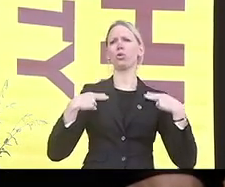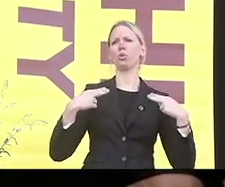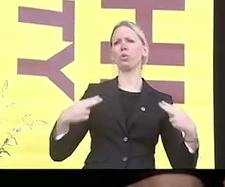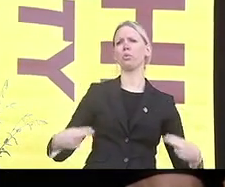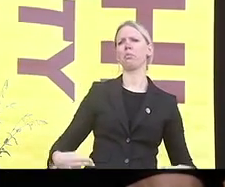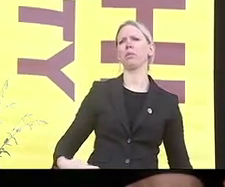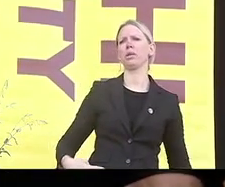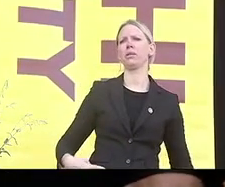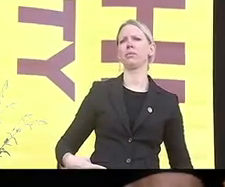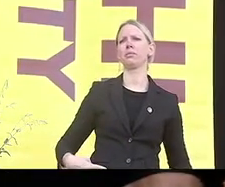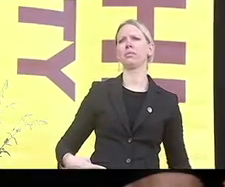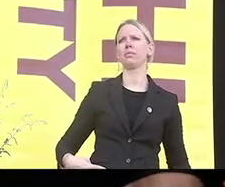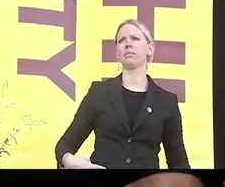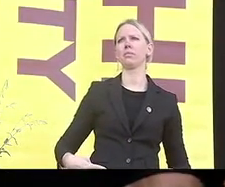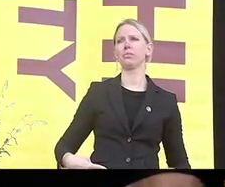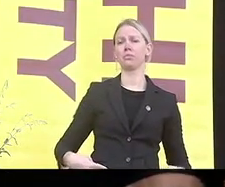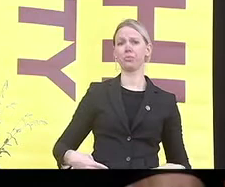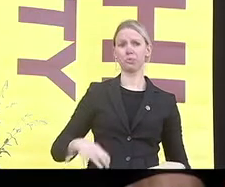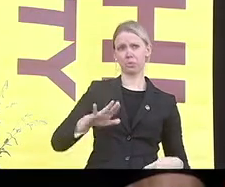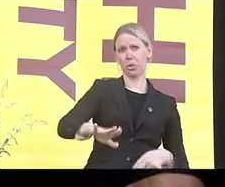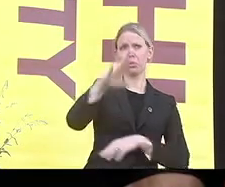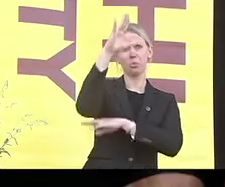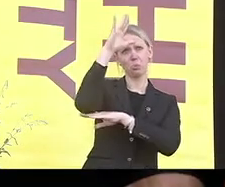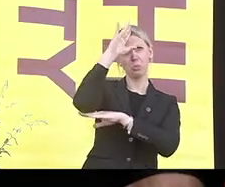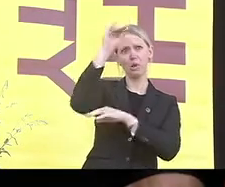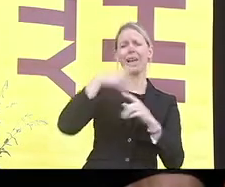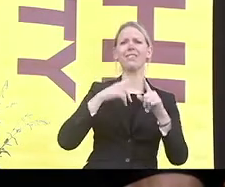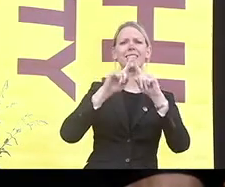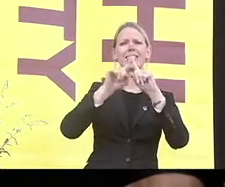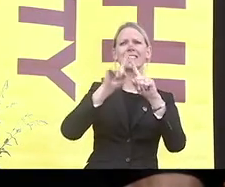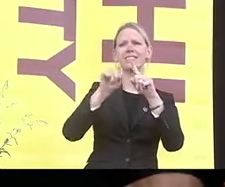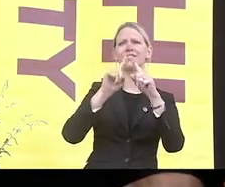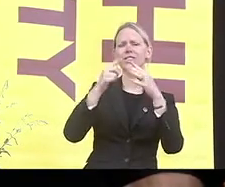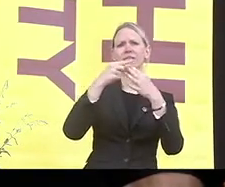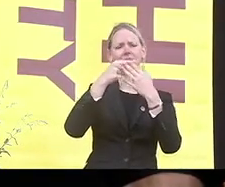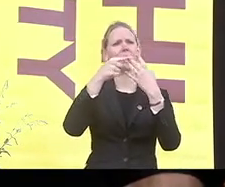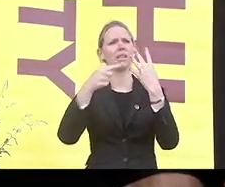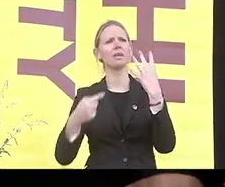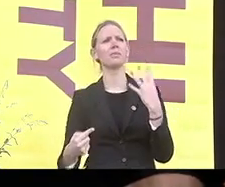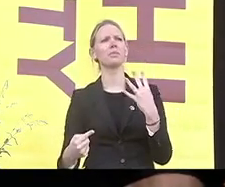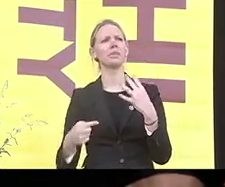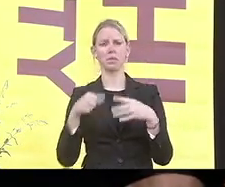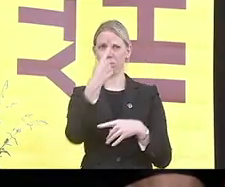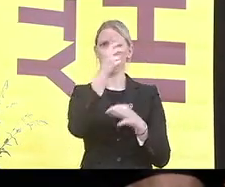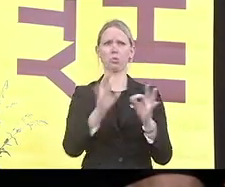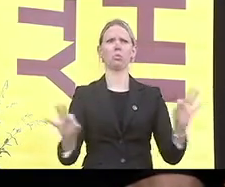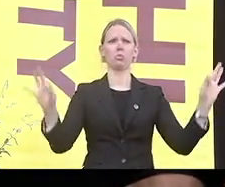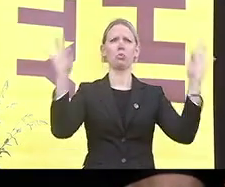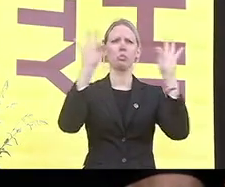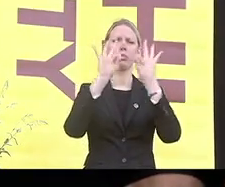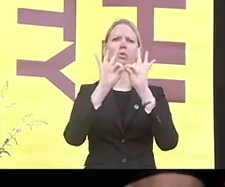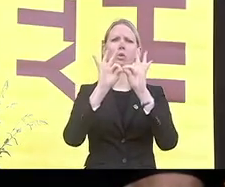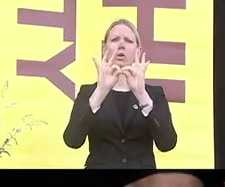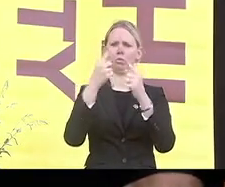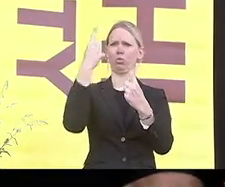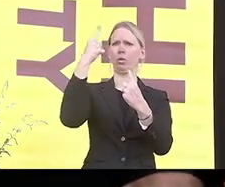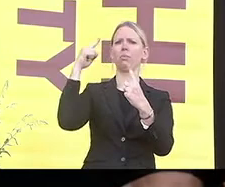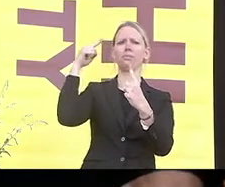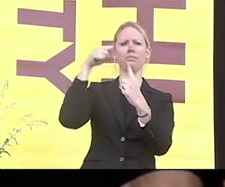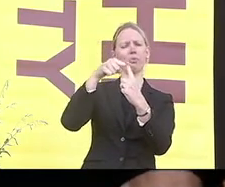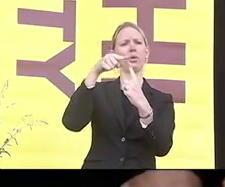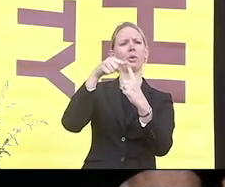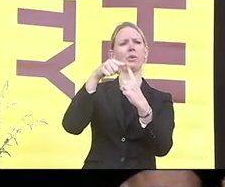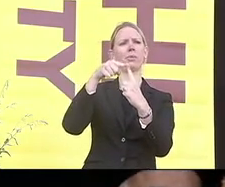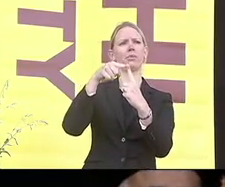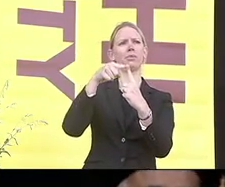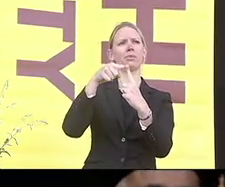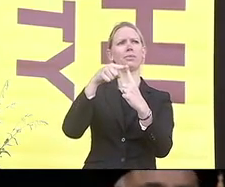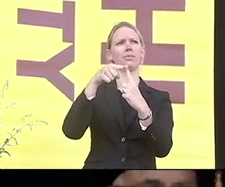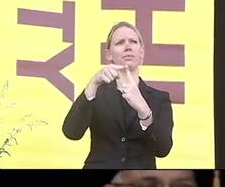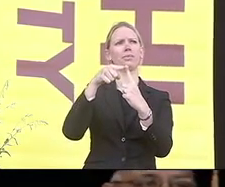The Little Prince has many themes. Some are relevant. This one certainly is. The